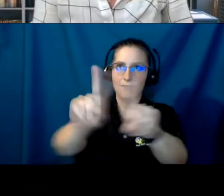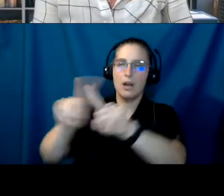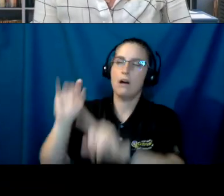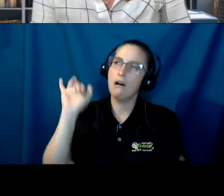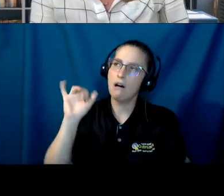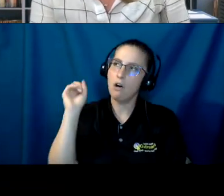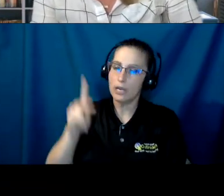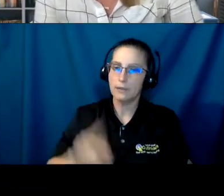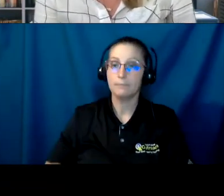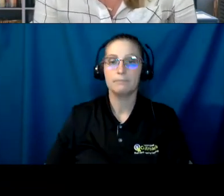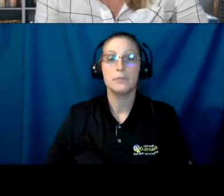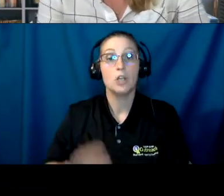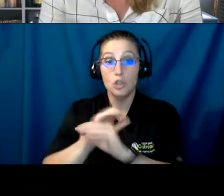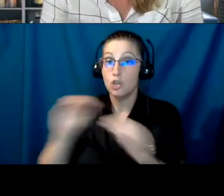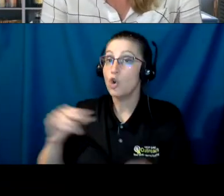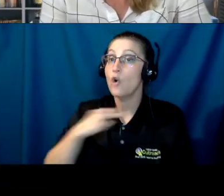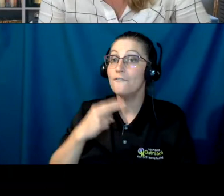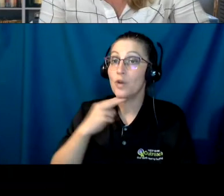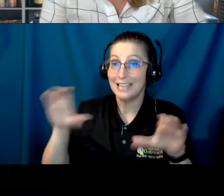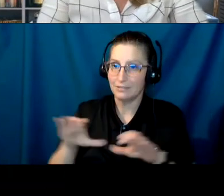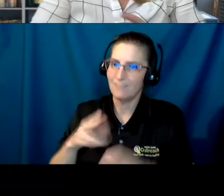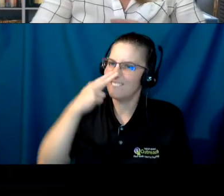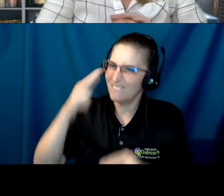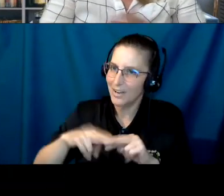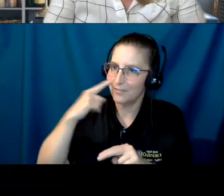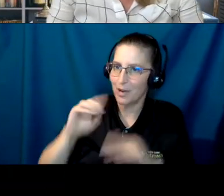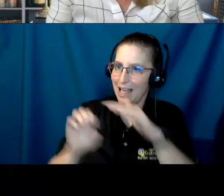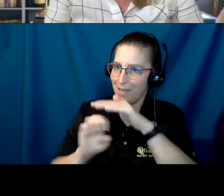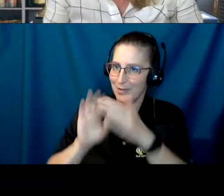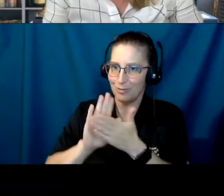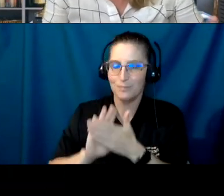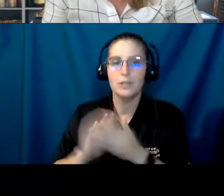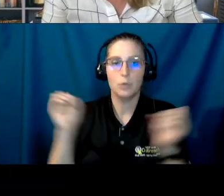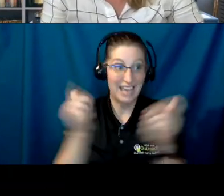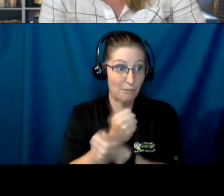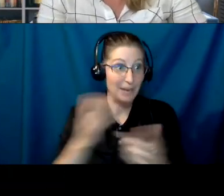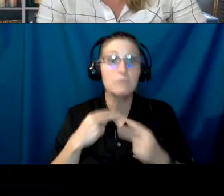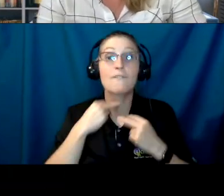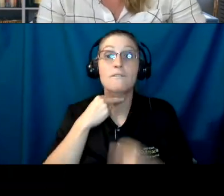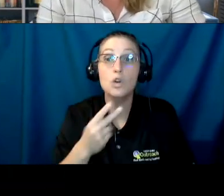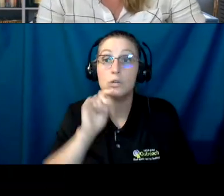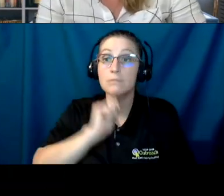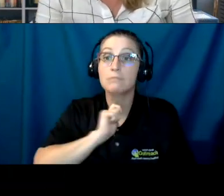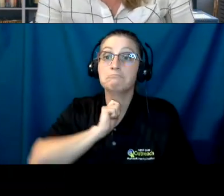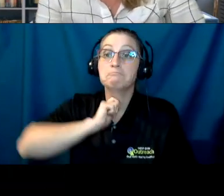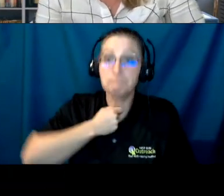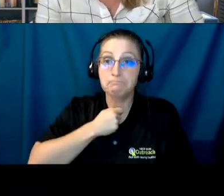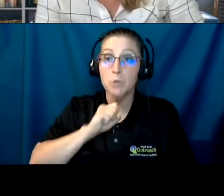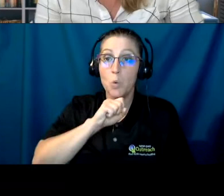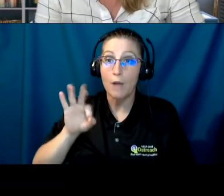And the no voice activity, this was really fun in elementary school where I would tell everyone to turn off their voice, and they had to tell me that they were hungry. And